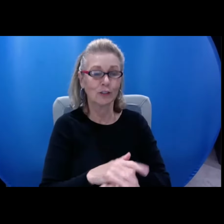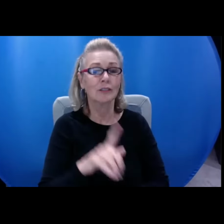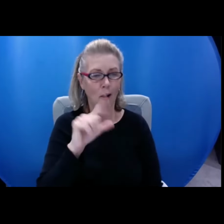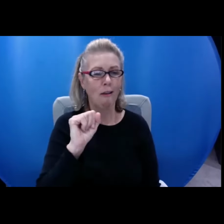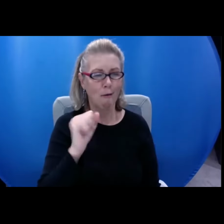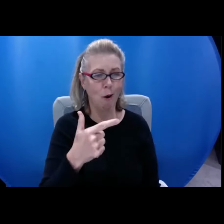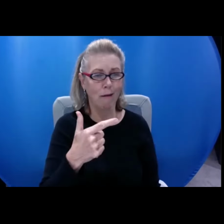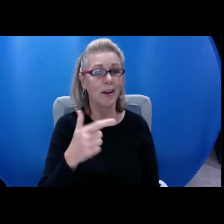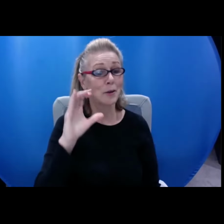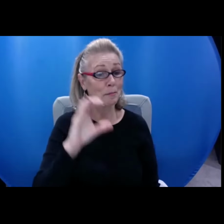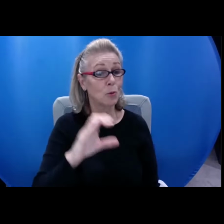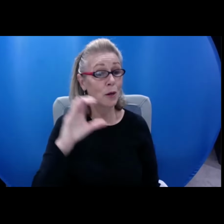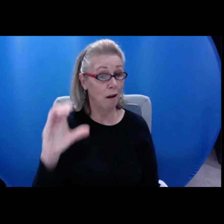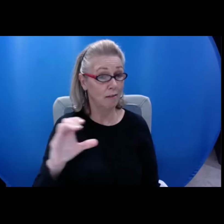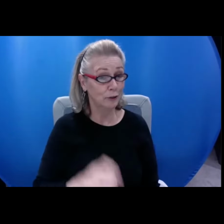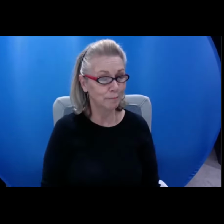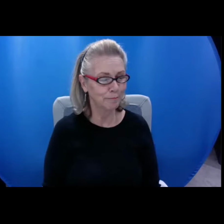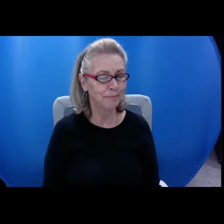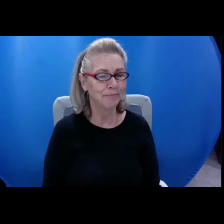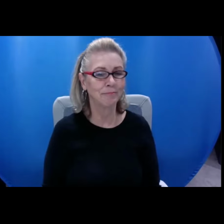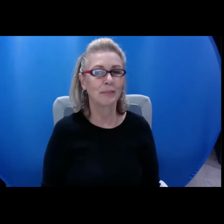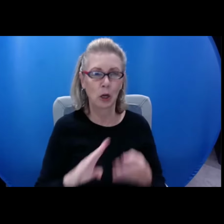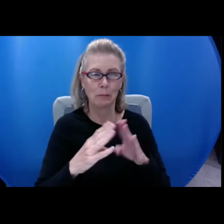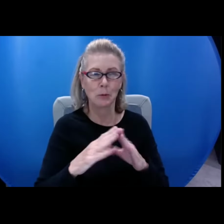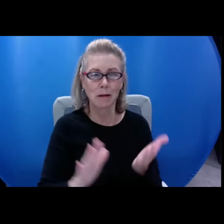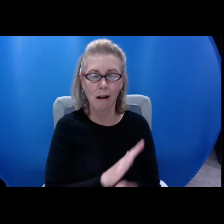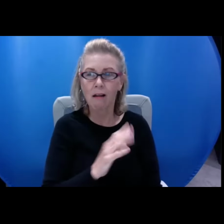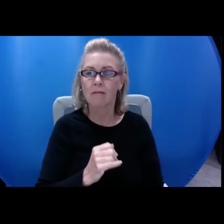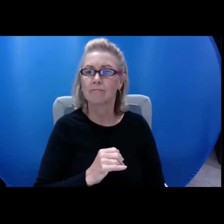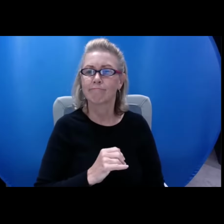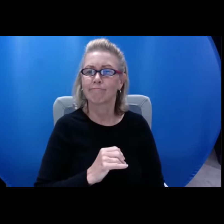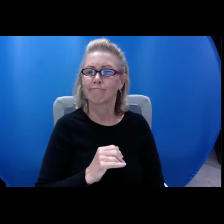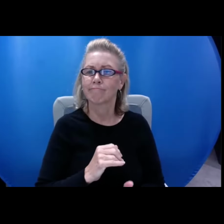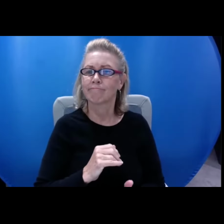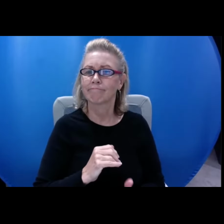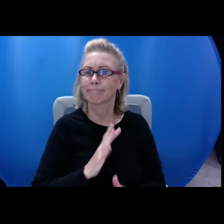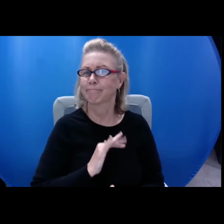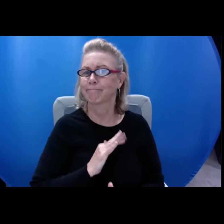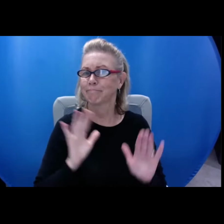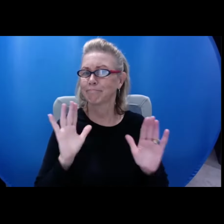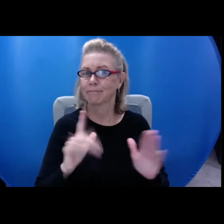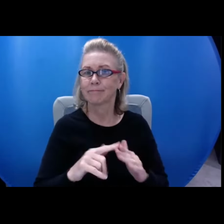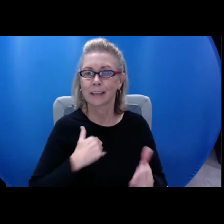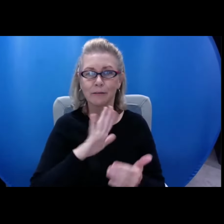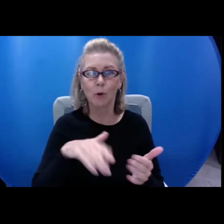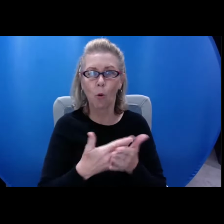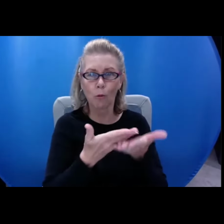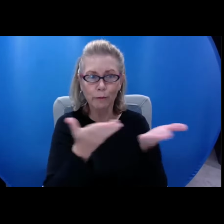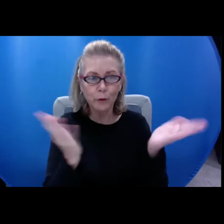College. And so, it's a pleasure to have all of you and so I want to also give an overview of